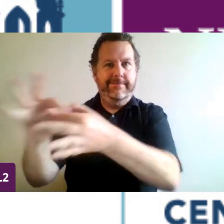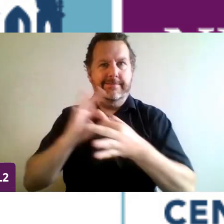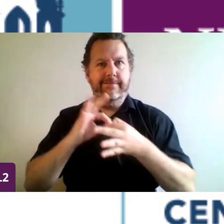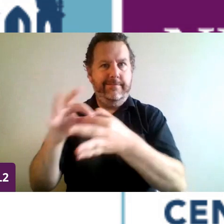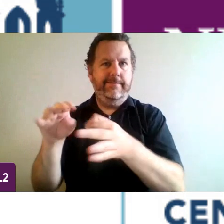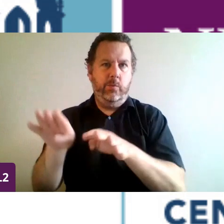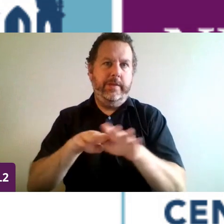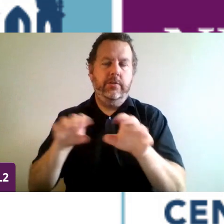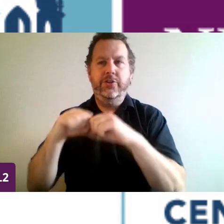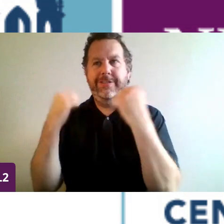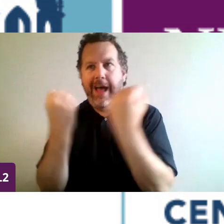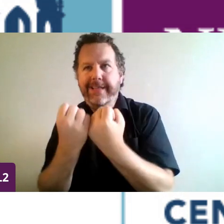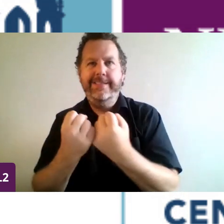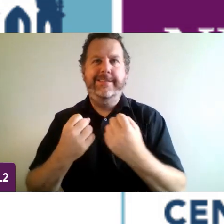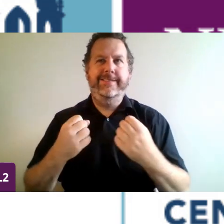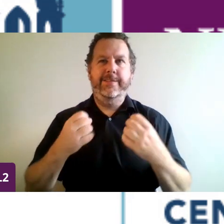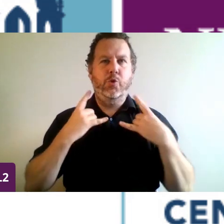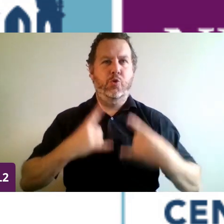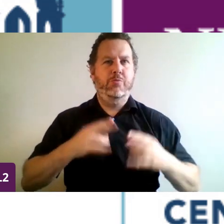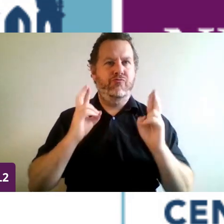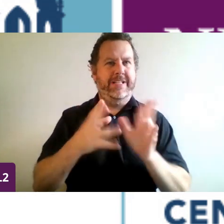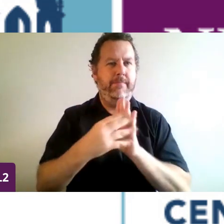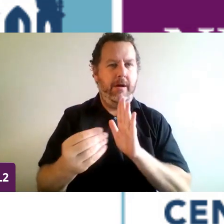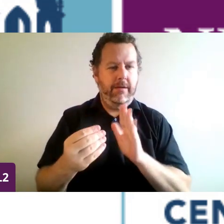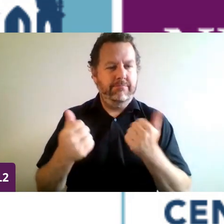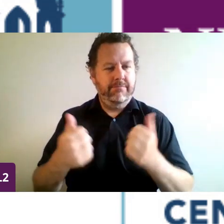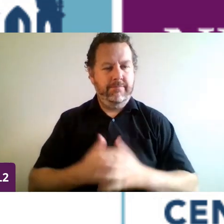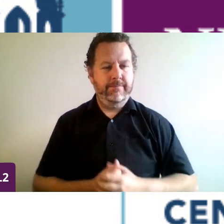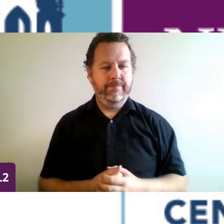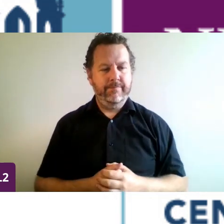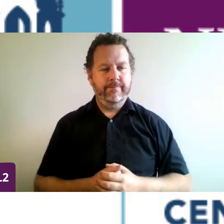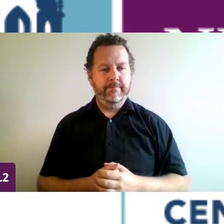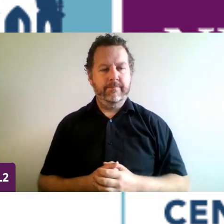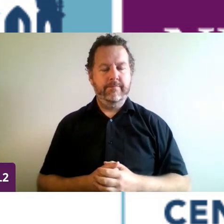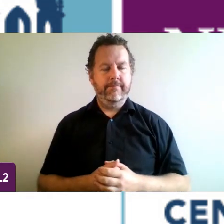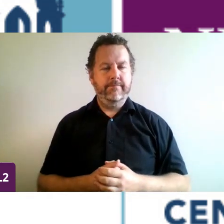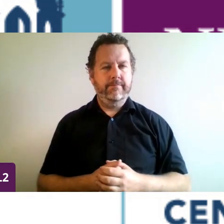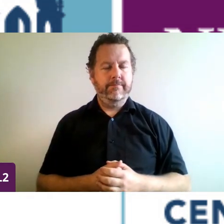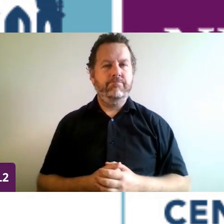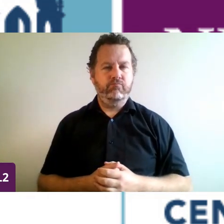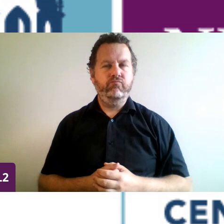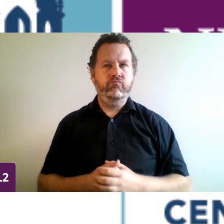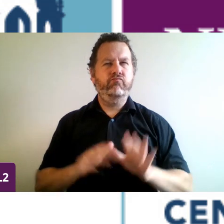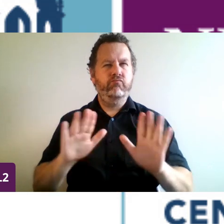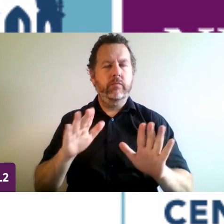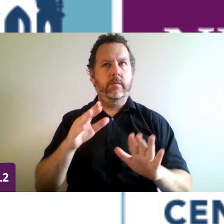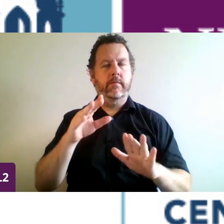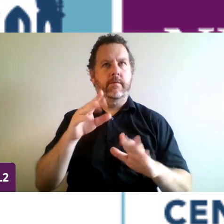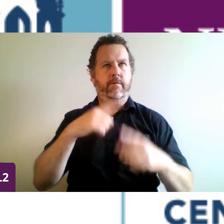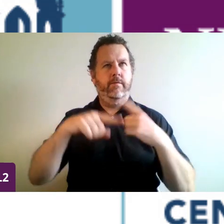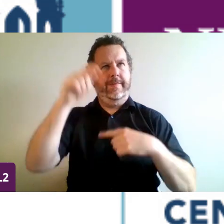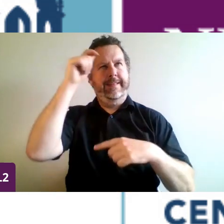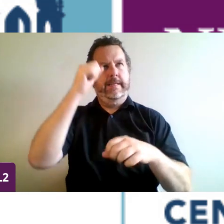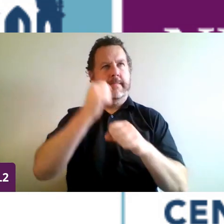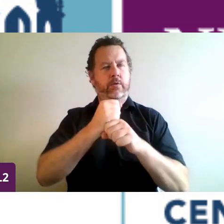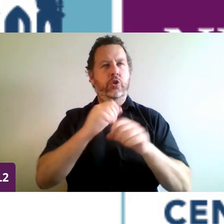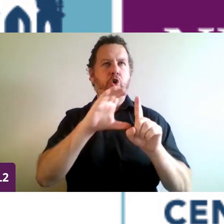Really thinking about culture, leisure and sports and people with disability, it is the context where